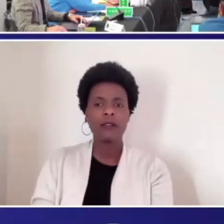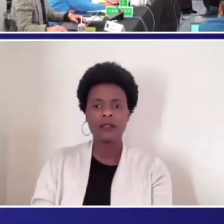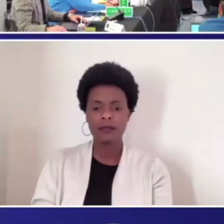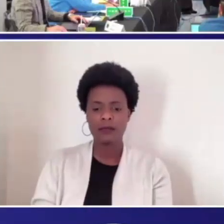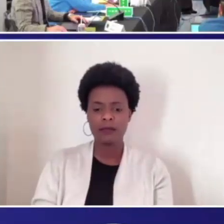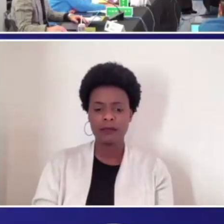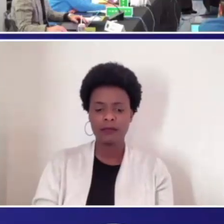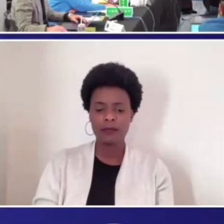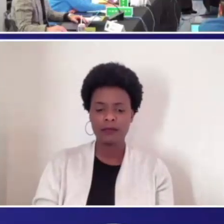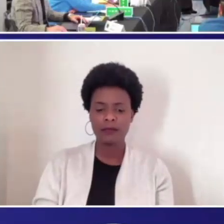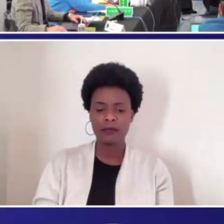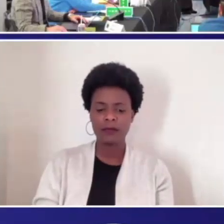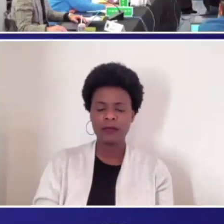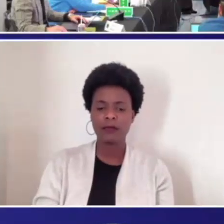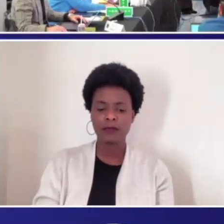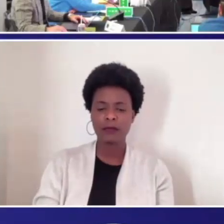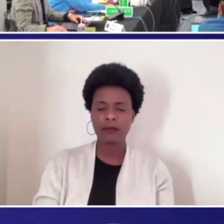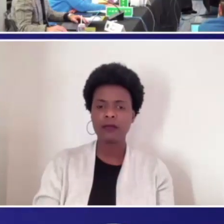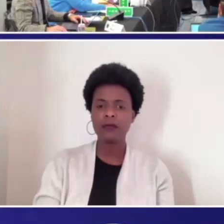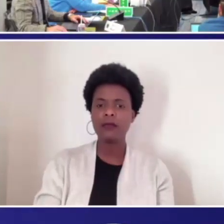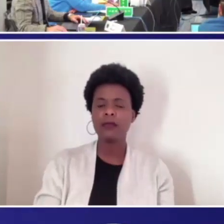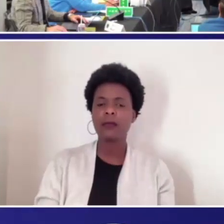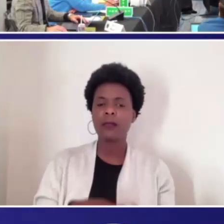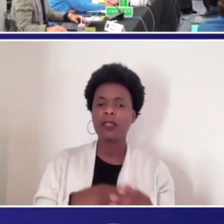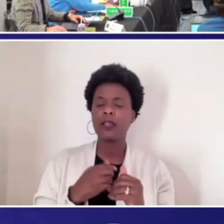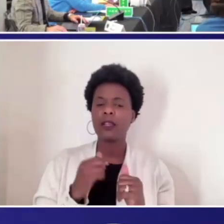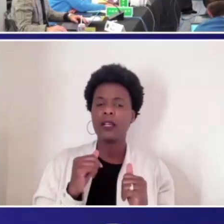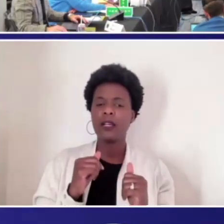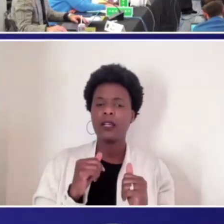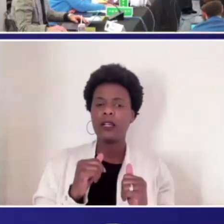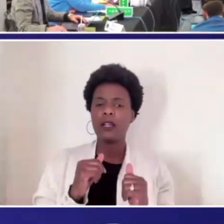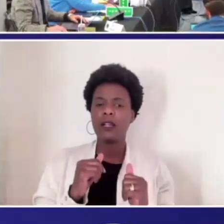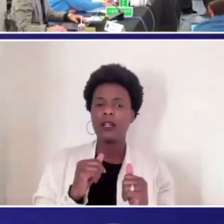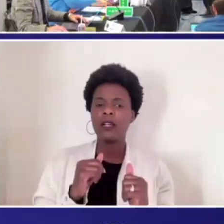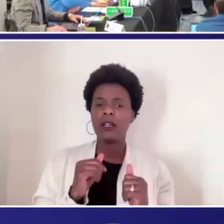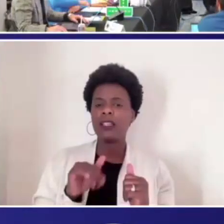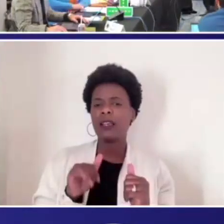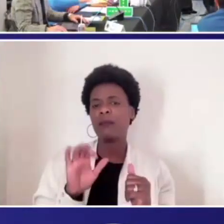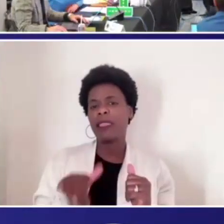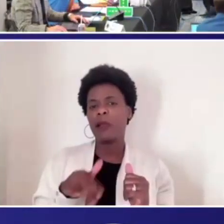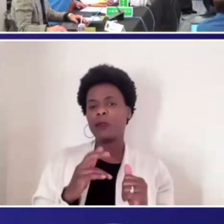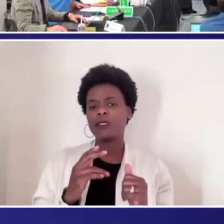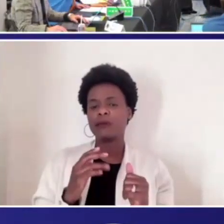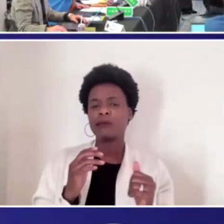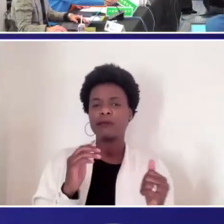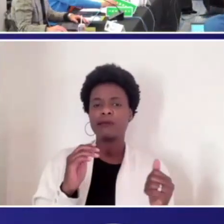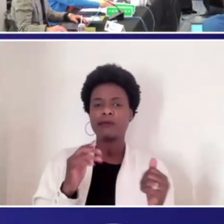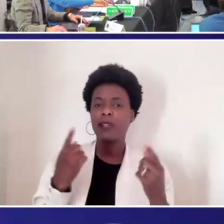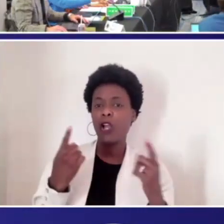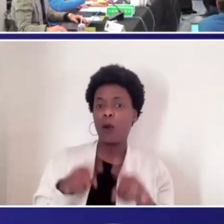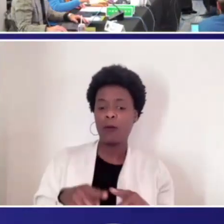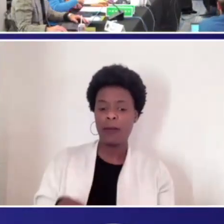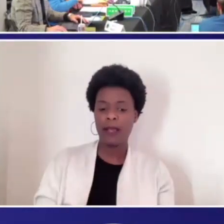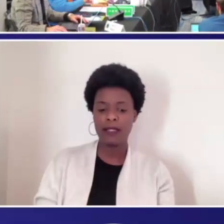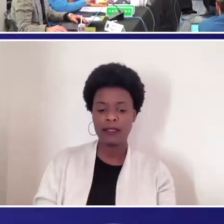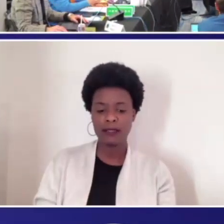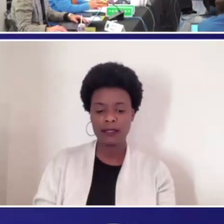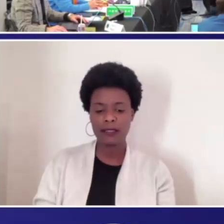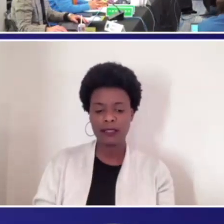with Alex's proposal was a compromise. Okay. Got it. Let's move over to Timothy. Yeah, we don't agree,